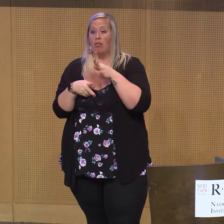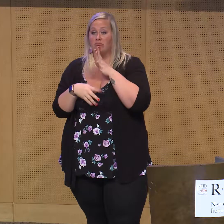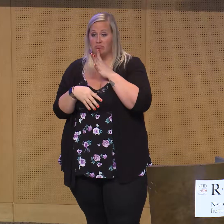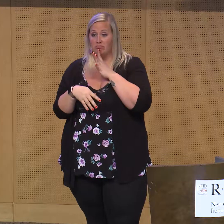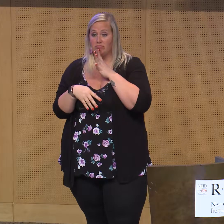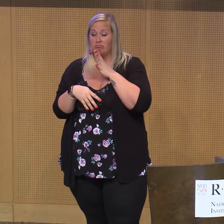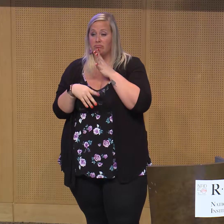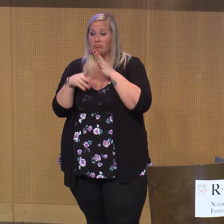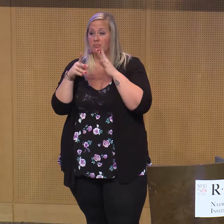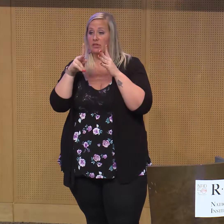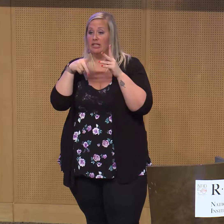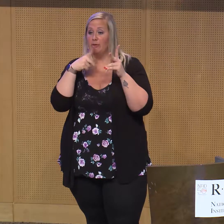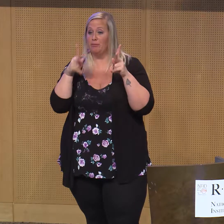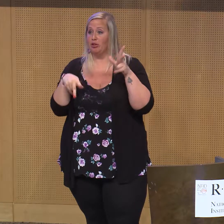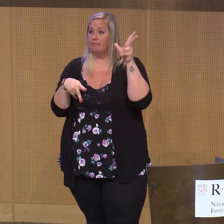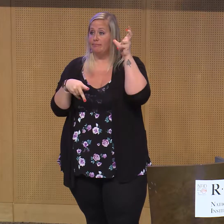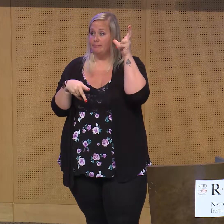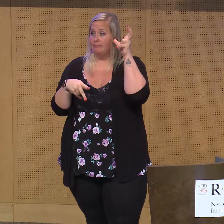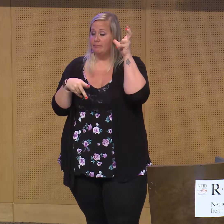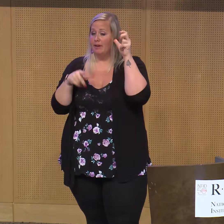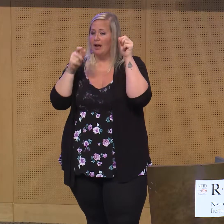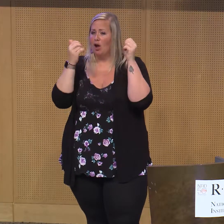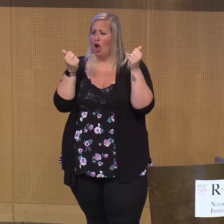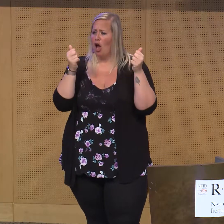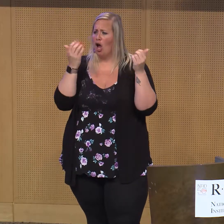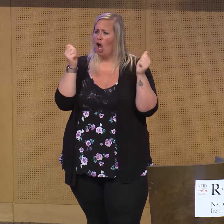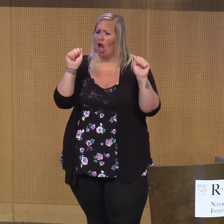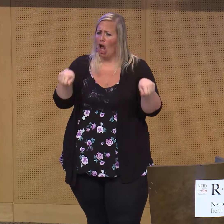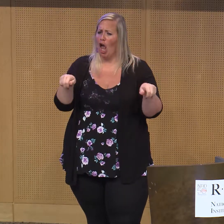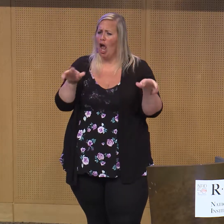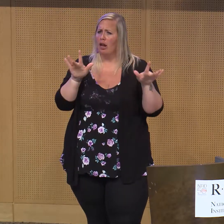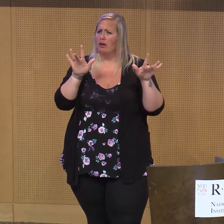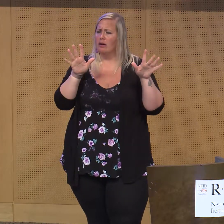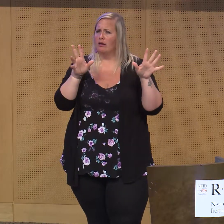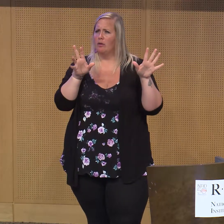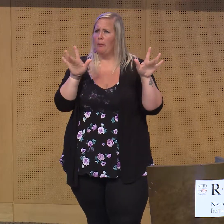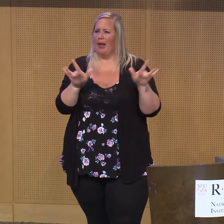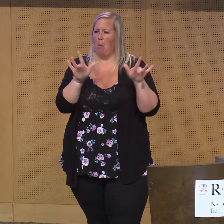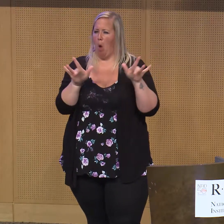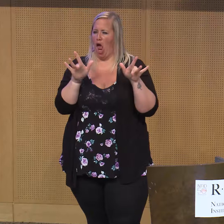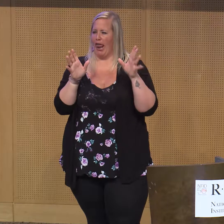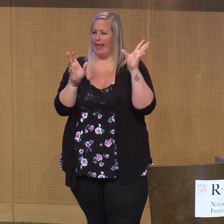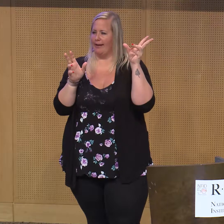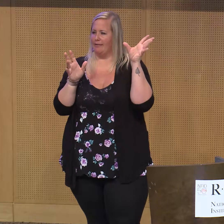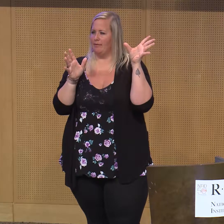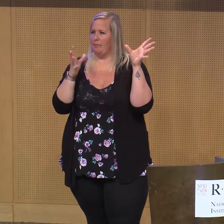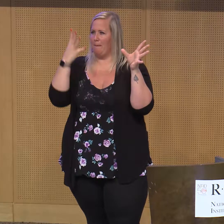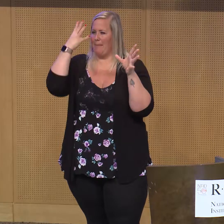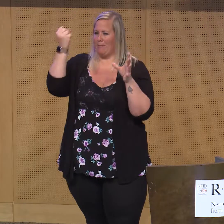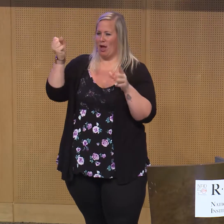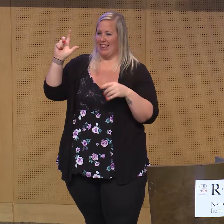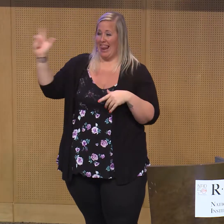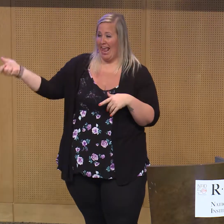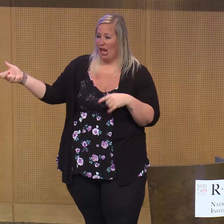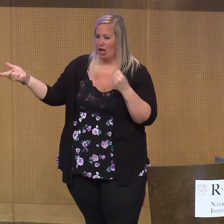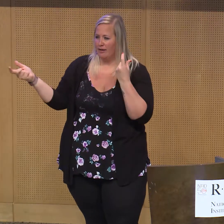So for someone who has regular hearing, you're listening to things and you have this ability to, like, rewind and play back what you hear.